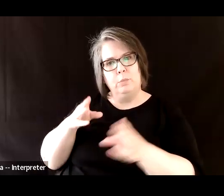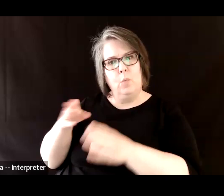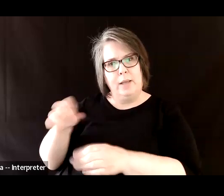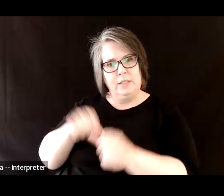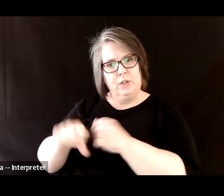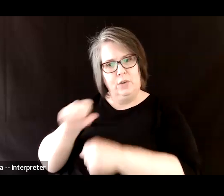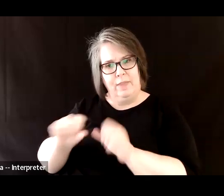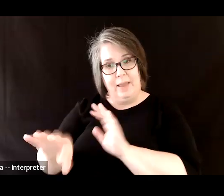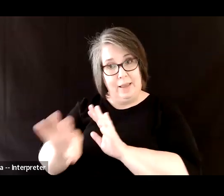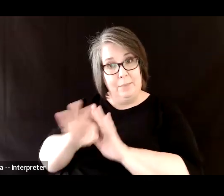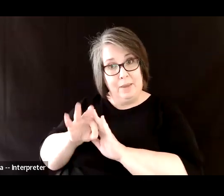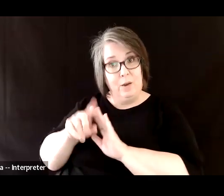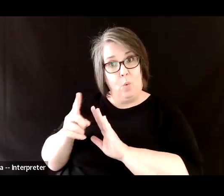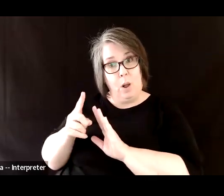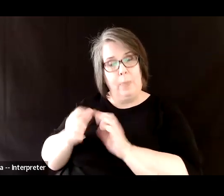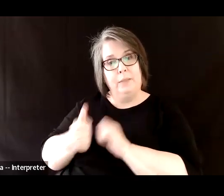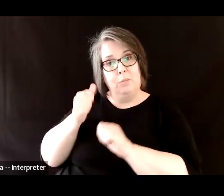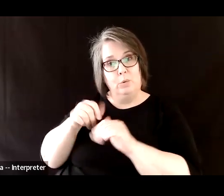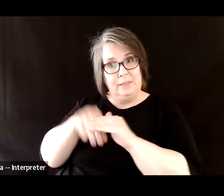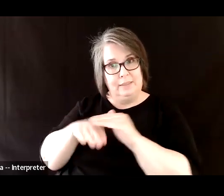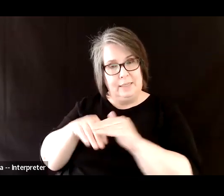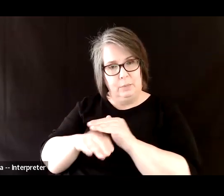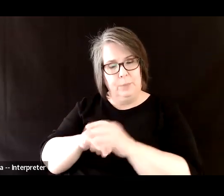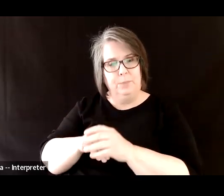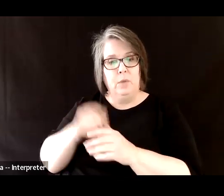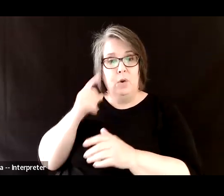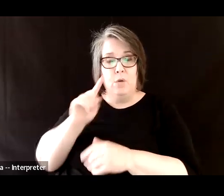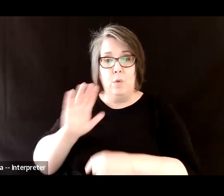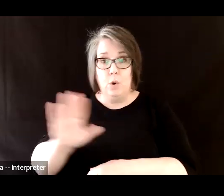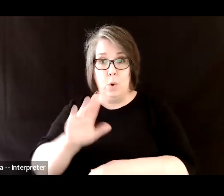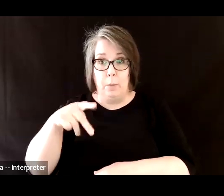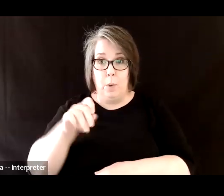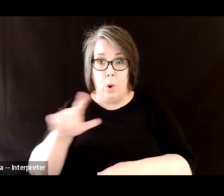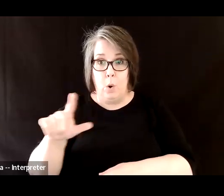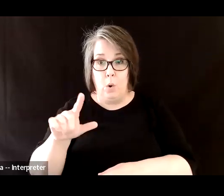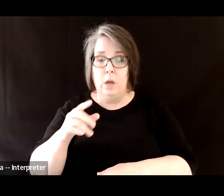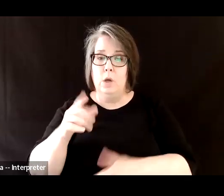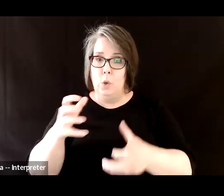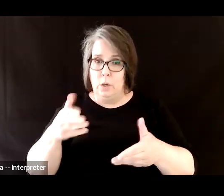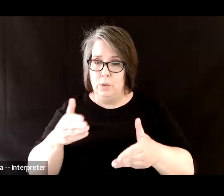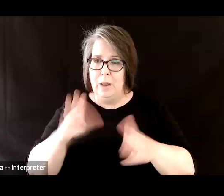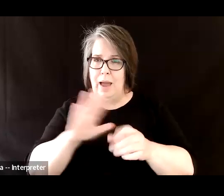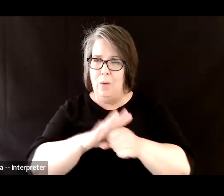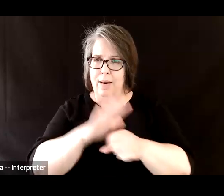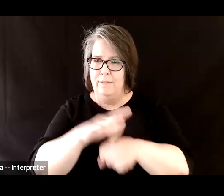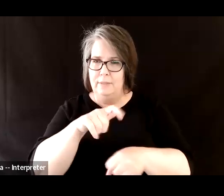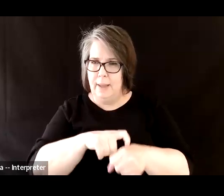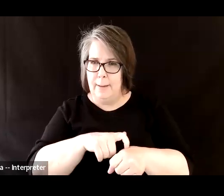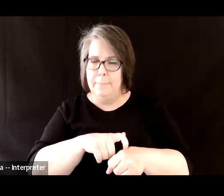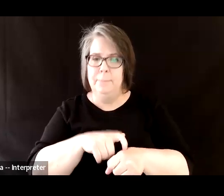pick the one that is most accessible for them. For your polls to you also want to allow enough time and this I